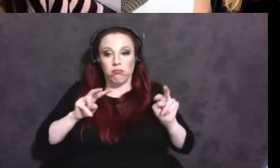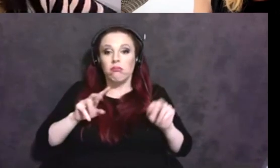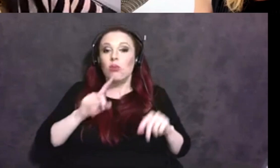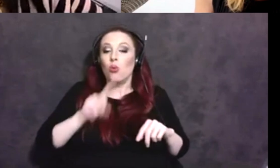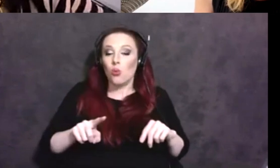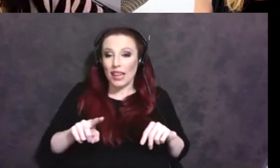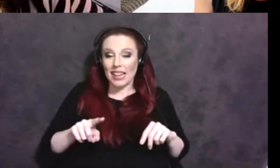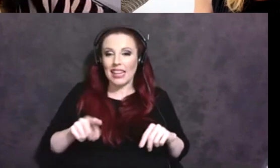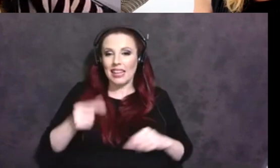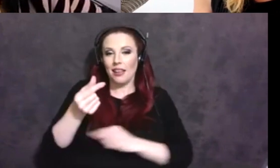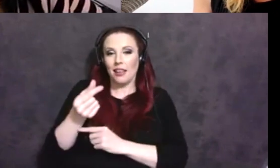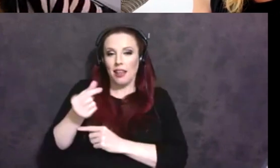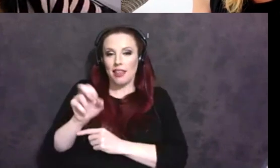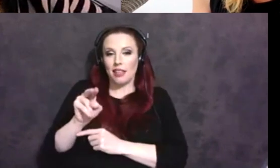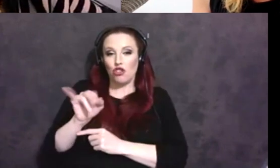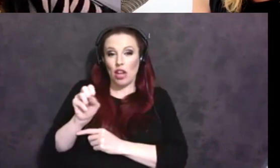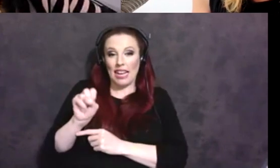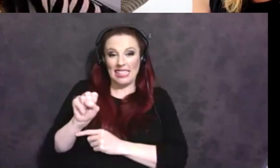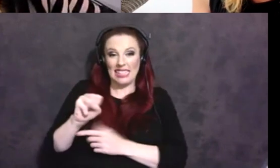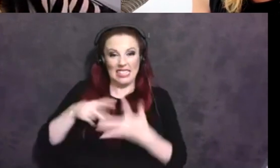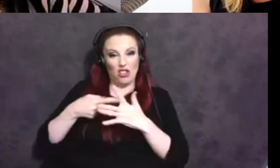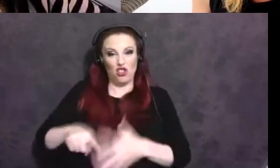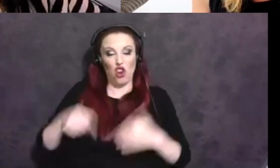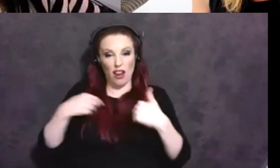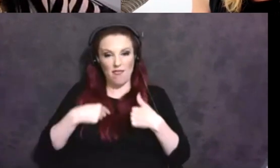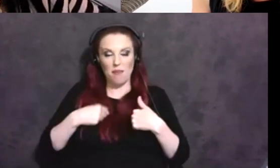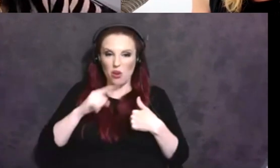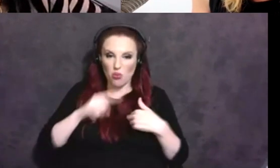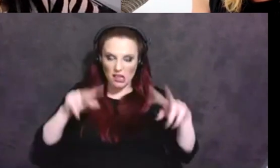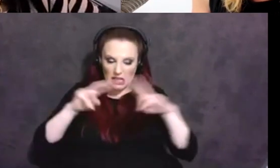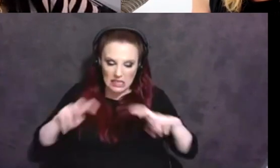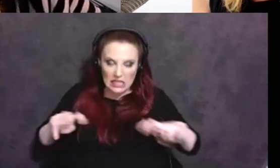can be anywhere. And because of that, a lot of us are experiencing heightened activation.